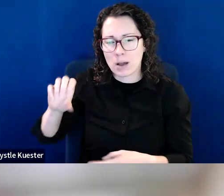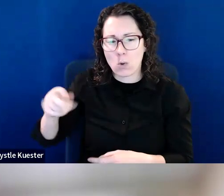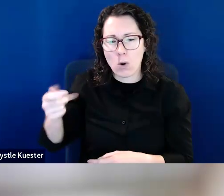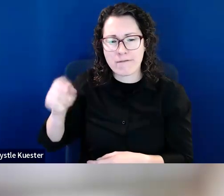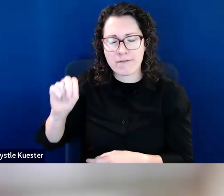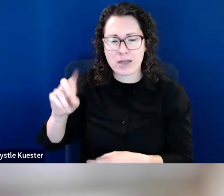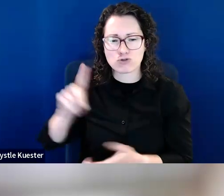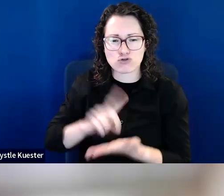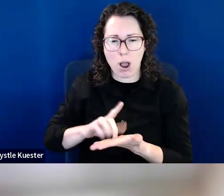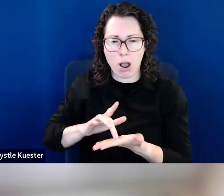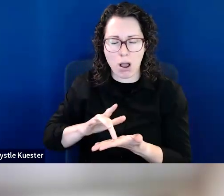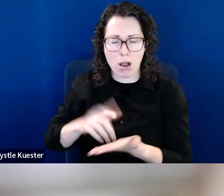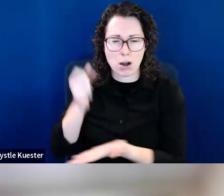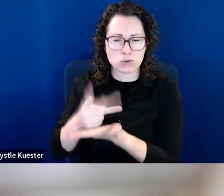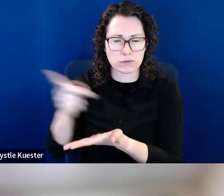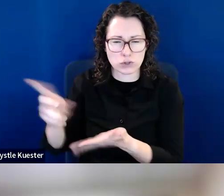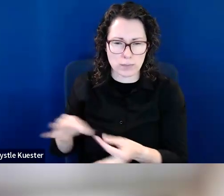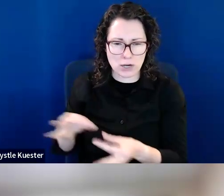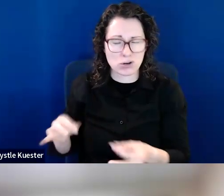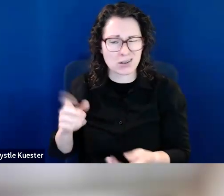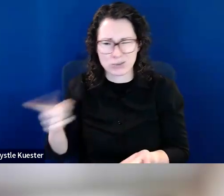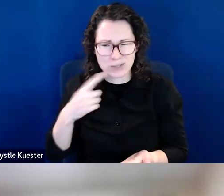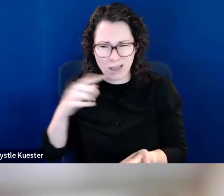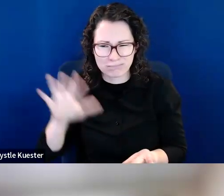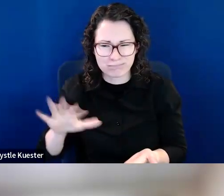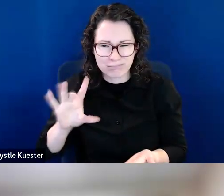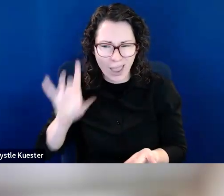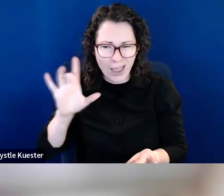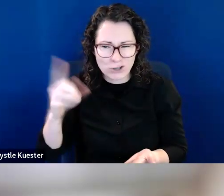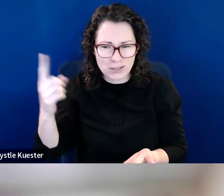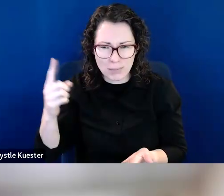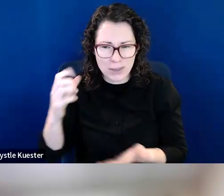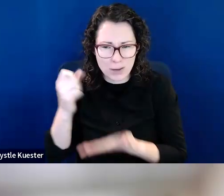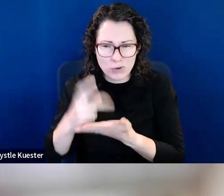that you just mentioned of the 800 and some approvals. I didn't catch the exact number,